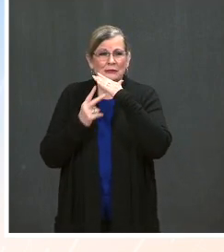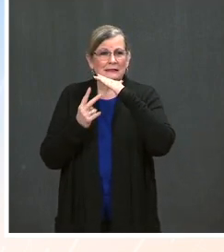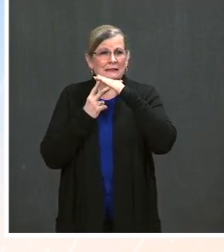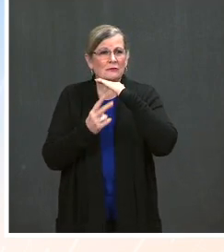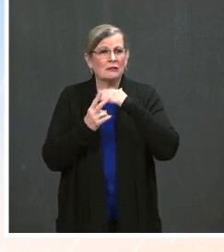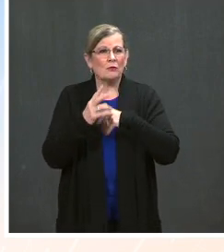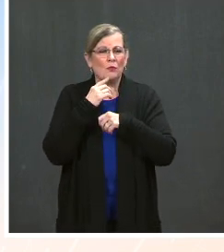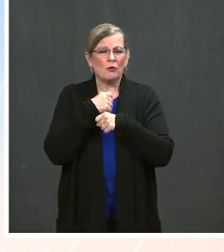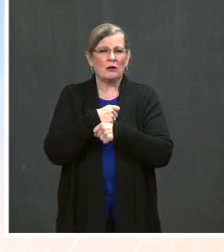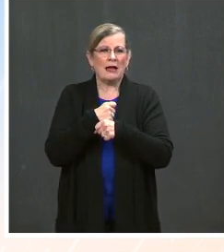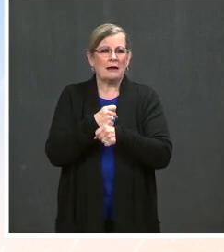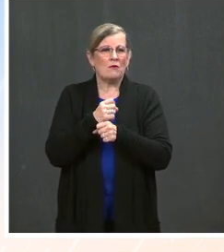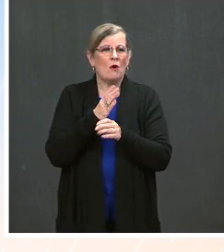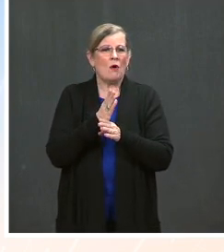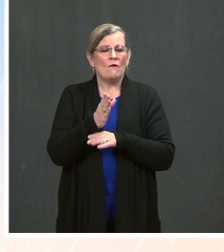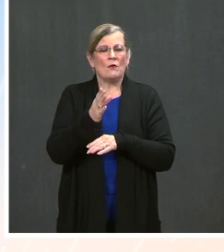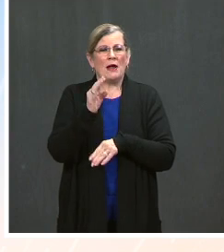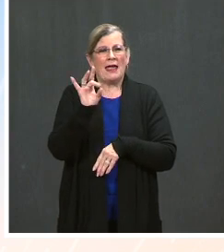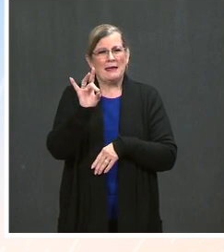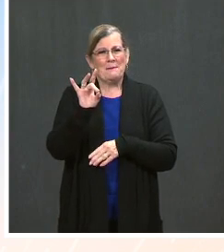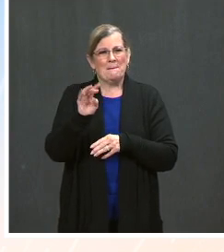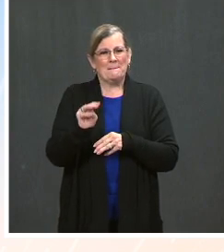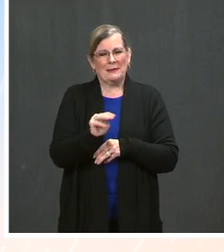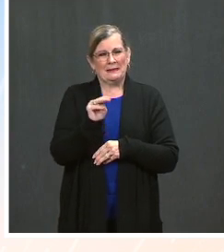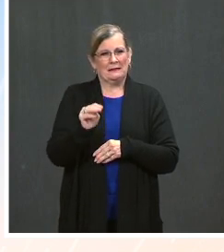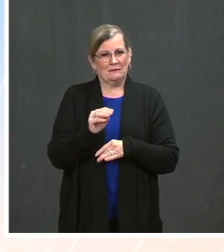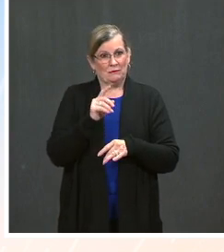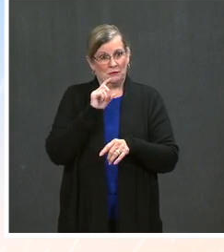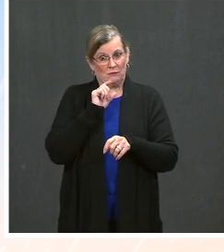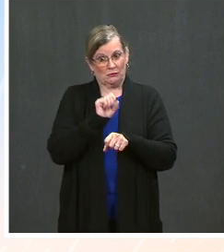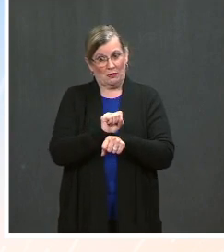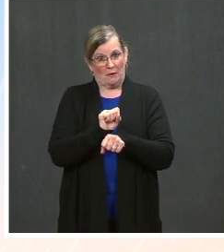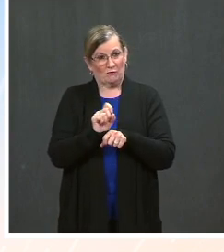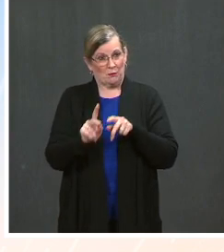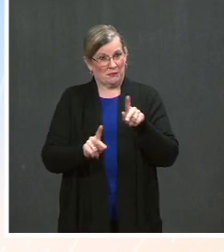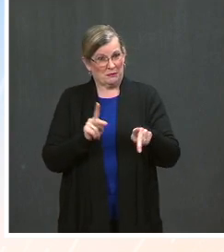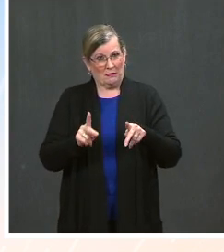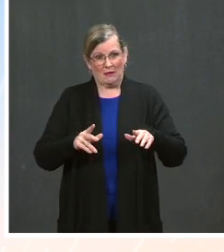It would increase the share of infrastructure jobs from 11 percent to 14 percent of the jobs in this country,